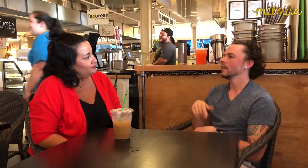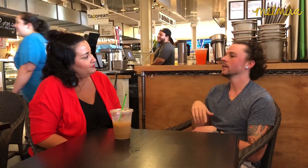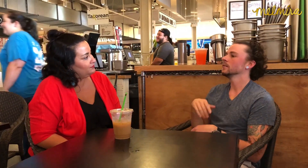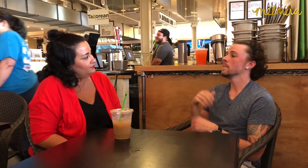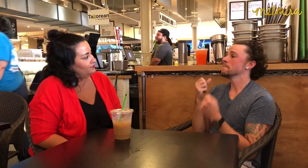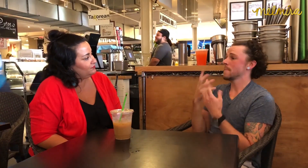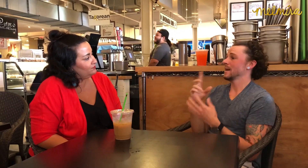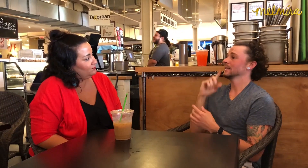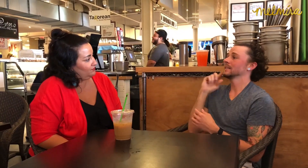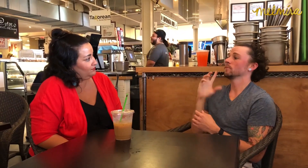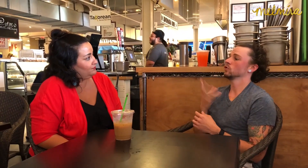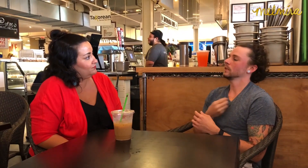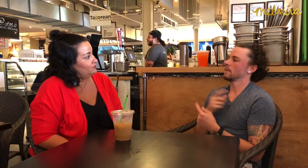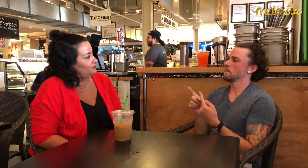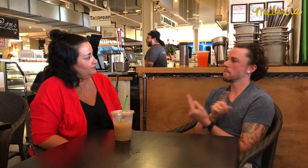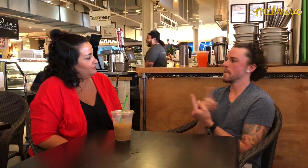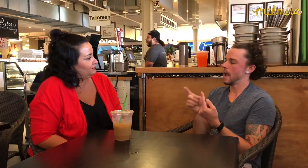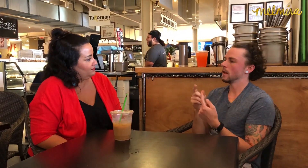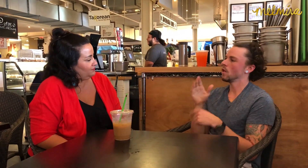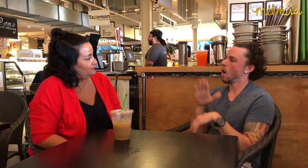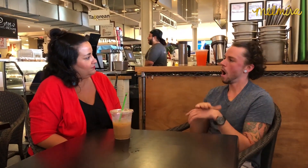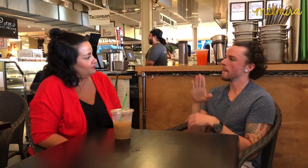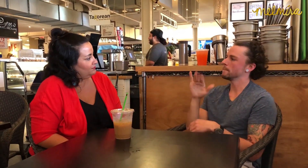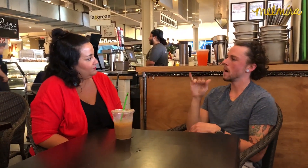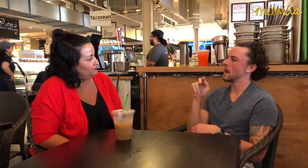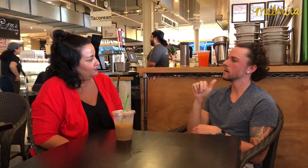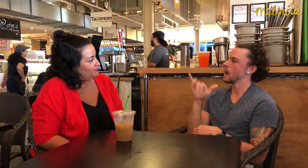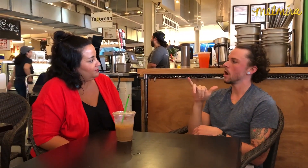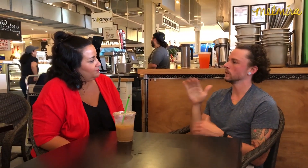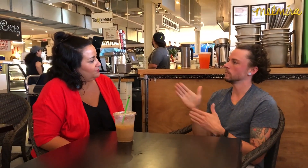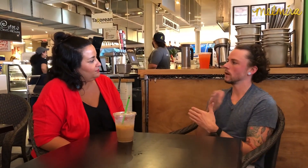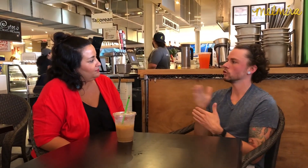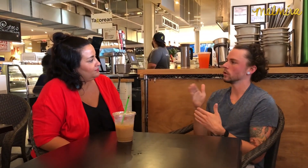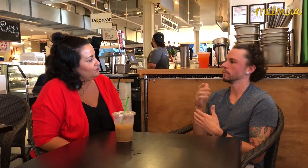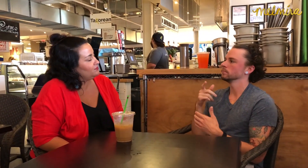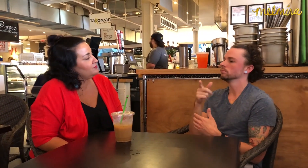Many deaf trans I've met fall into that non-binary spectrum.